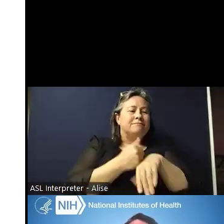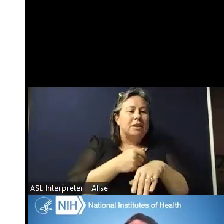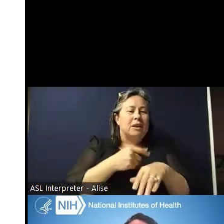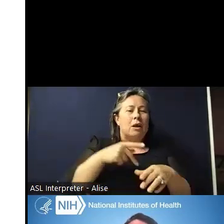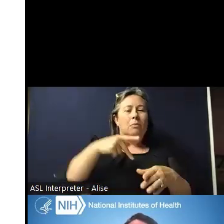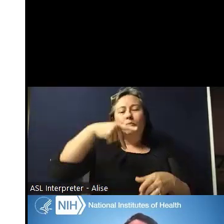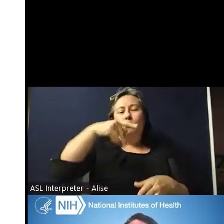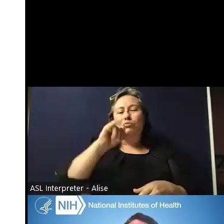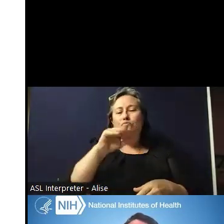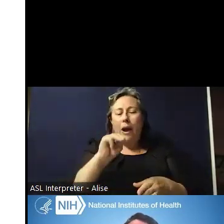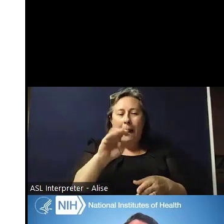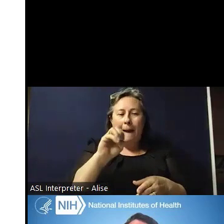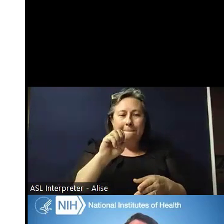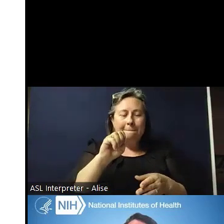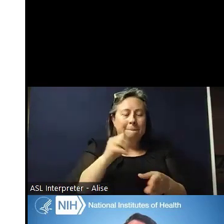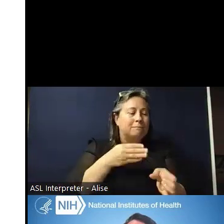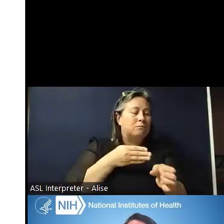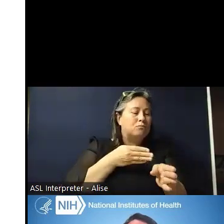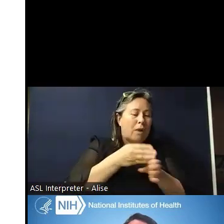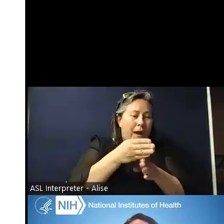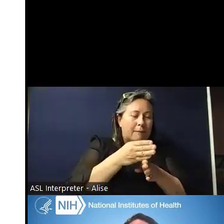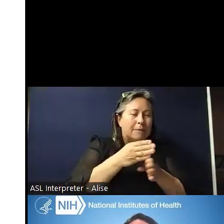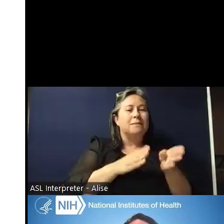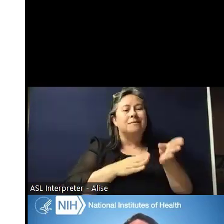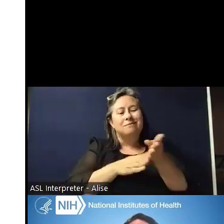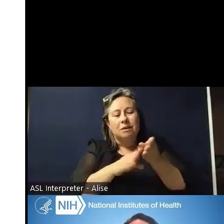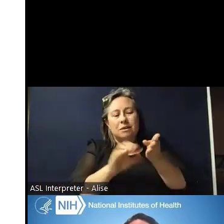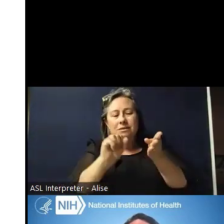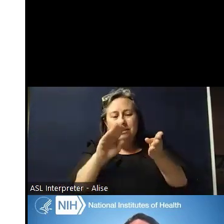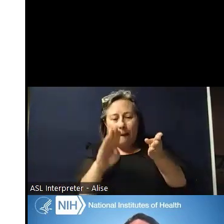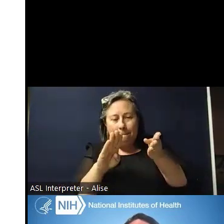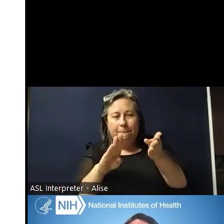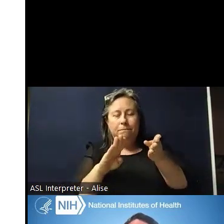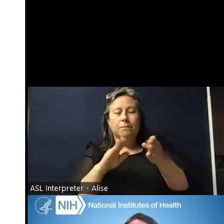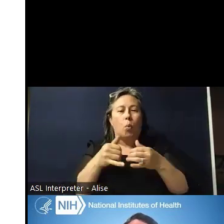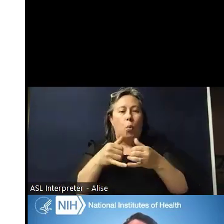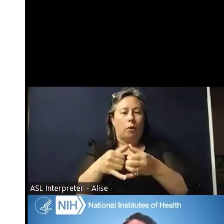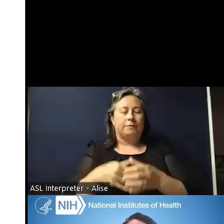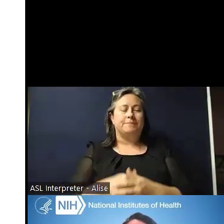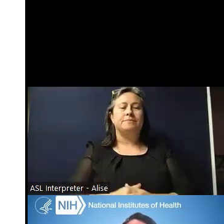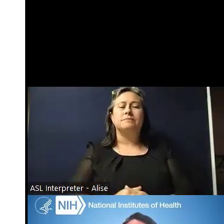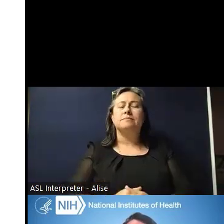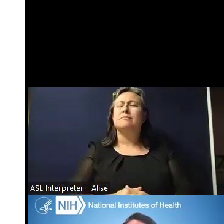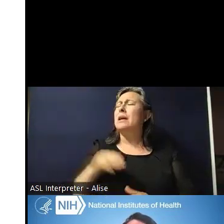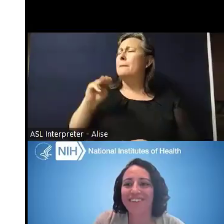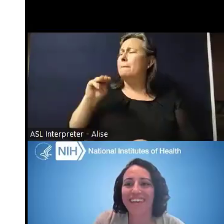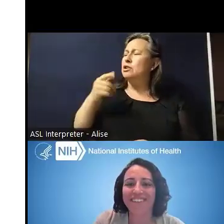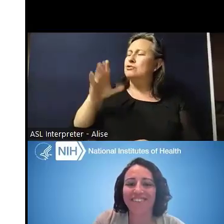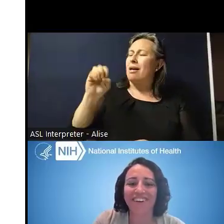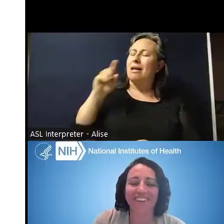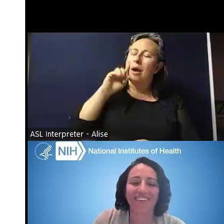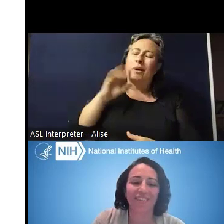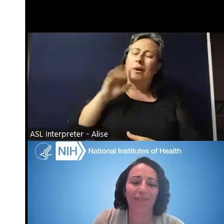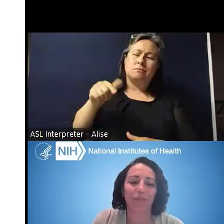and then we're going to have some Q and A to talk about the requirements for subaward agreements. So, Michelle, I'll turn it over to you to get us started.